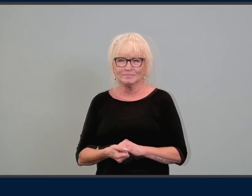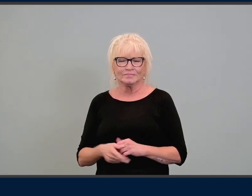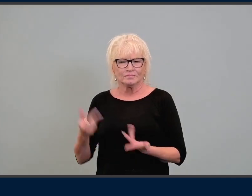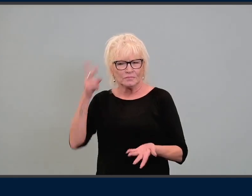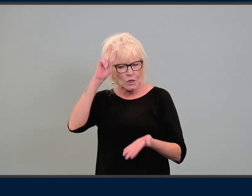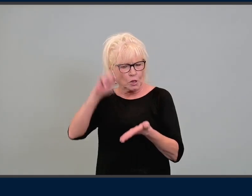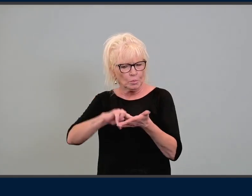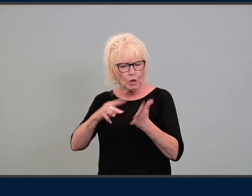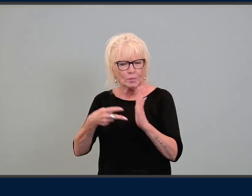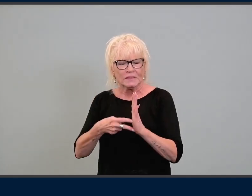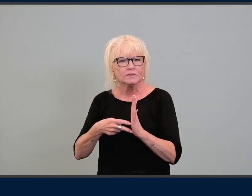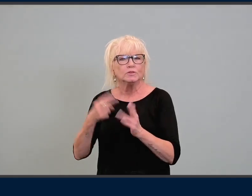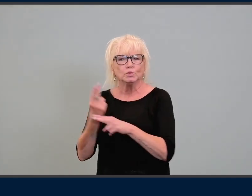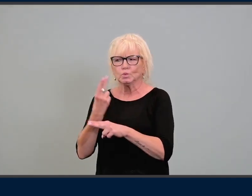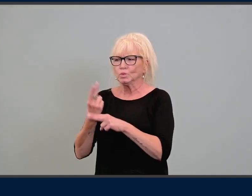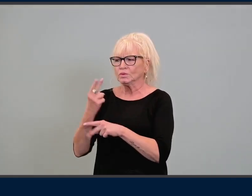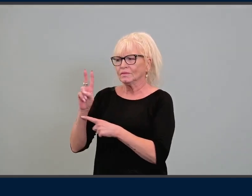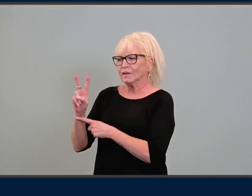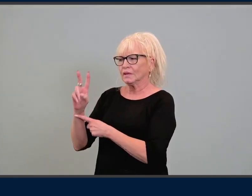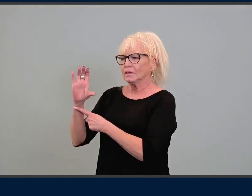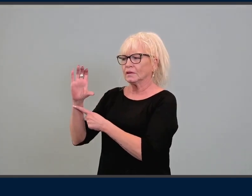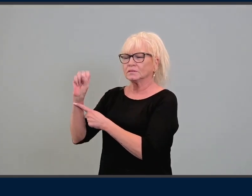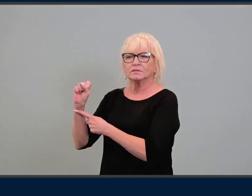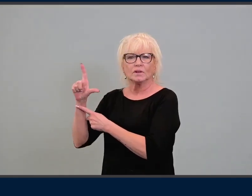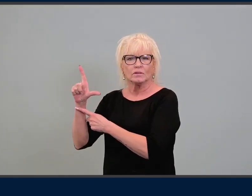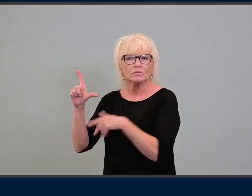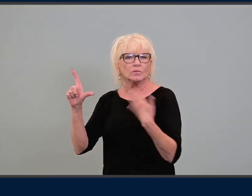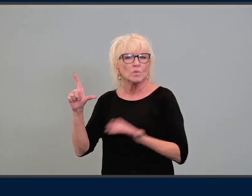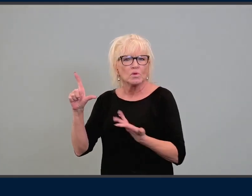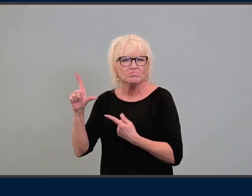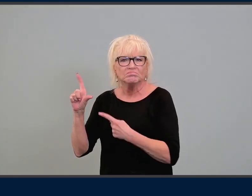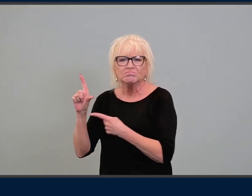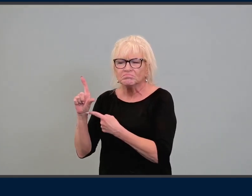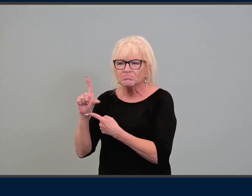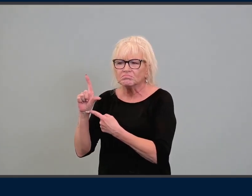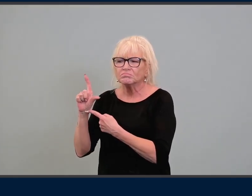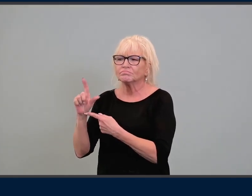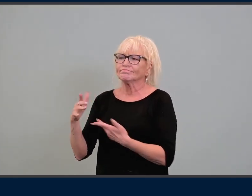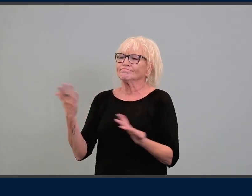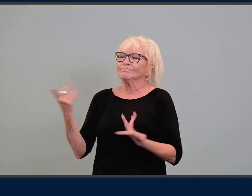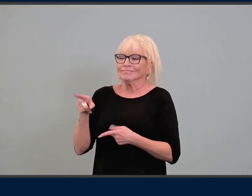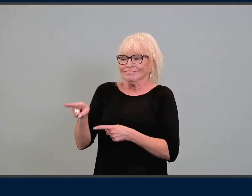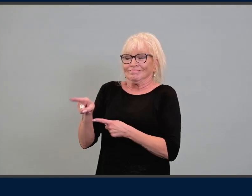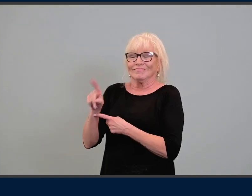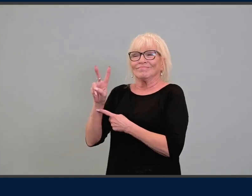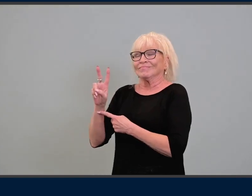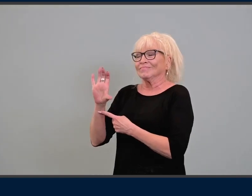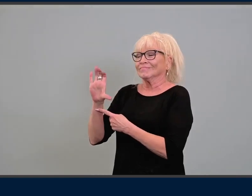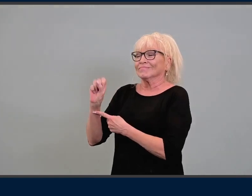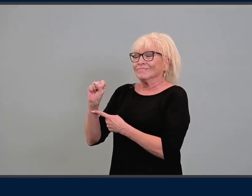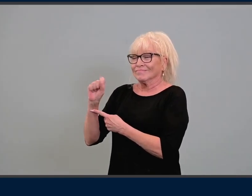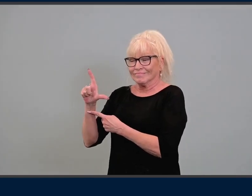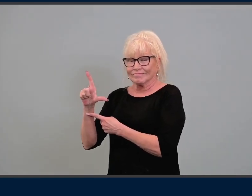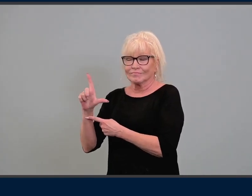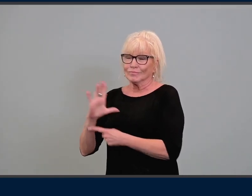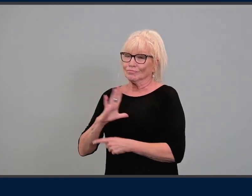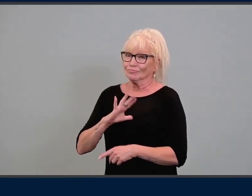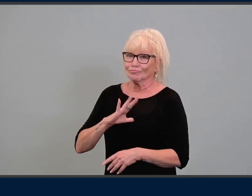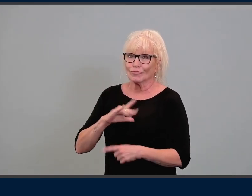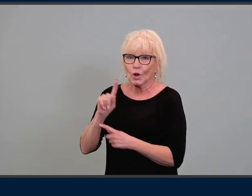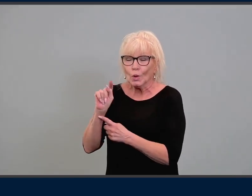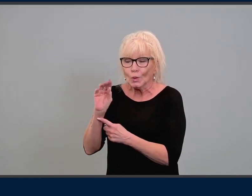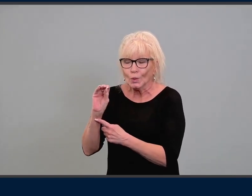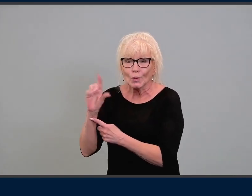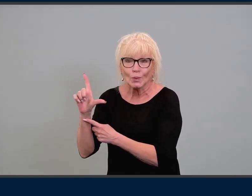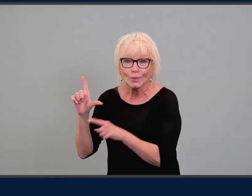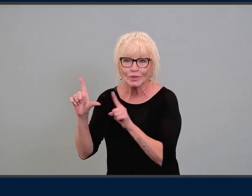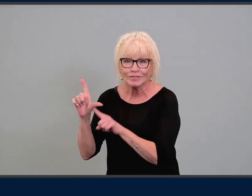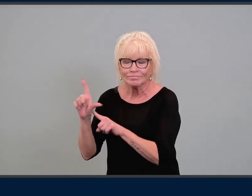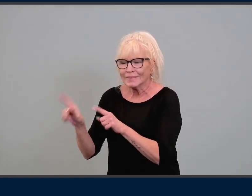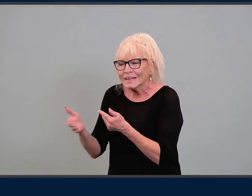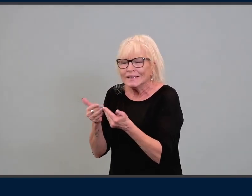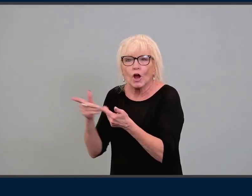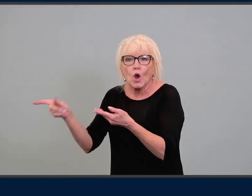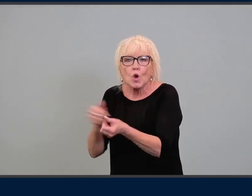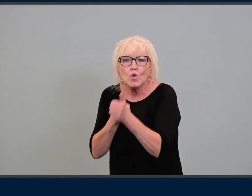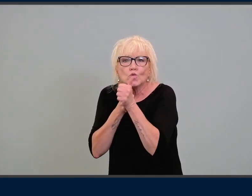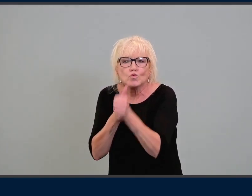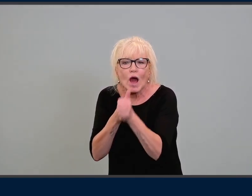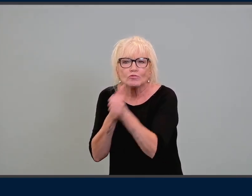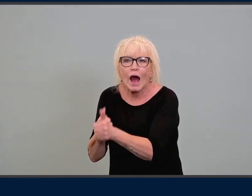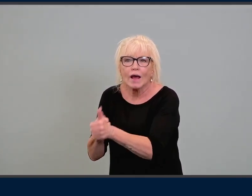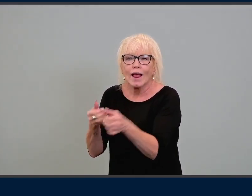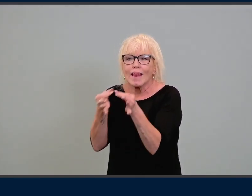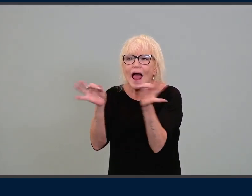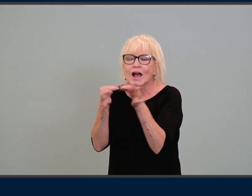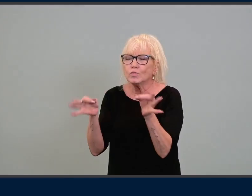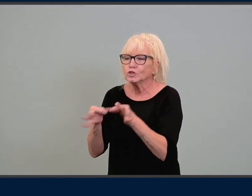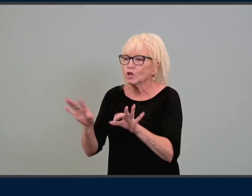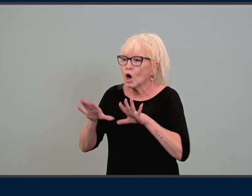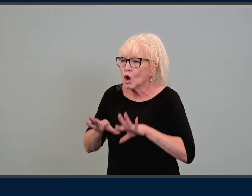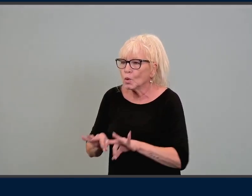that. The purpose of the VCSL is that it is a unique tool that is used to track the language